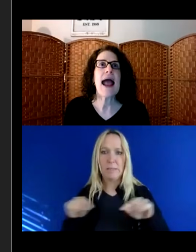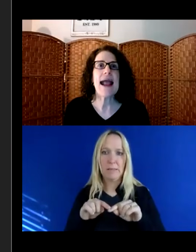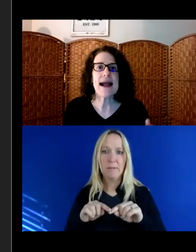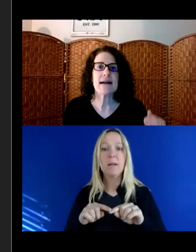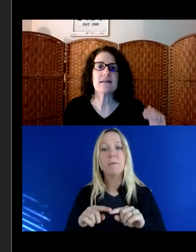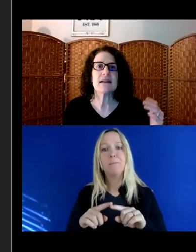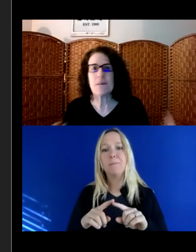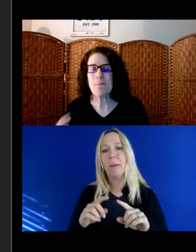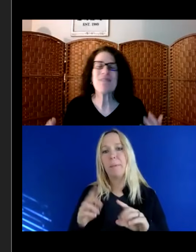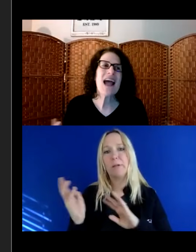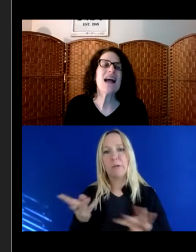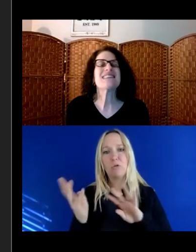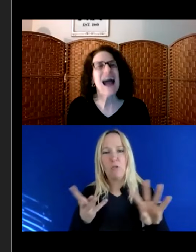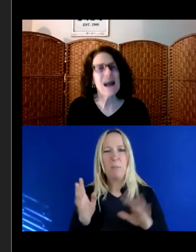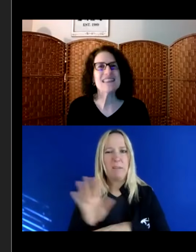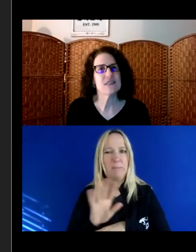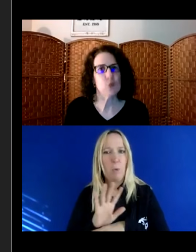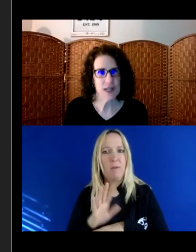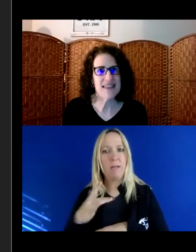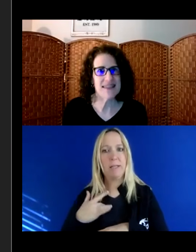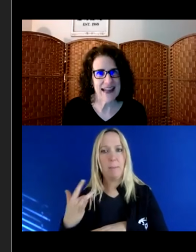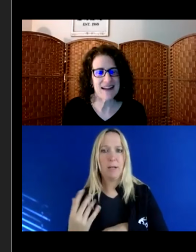And timing is a tricky thing.